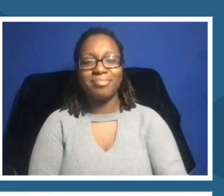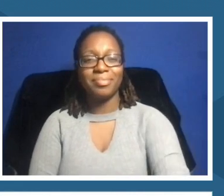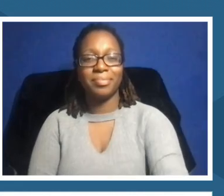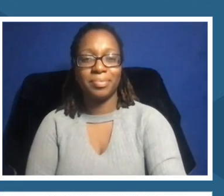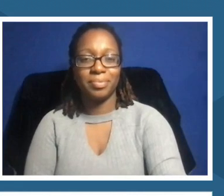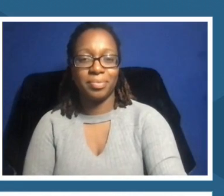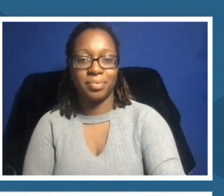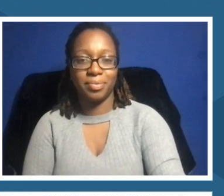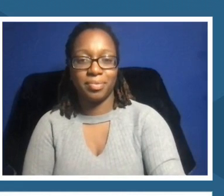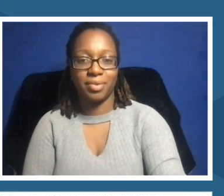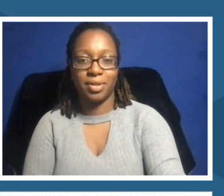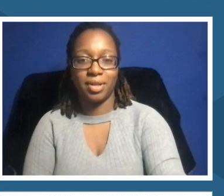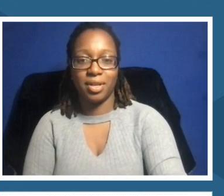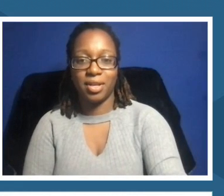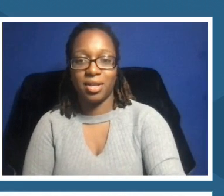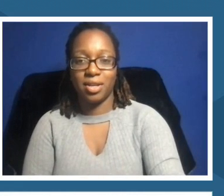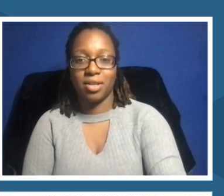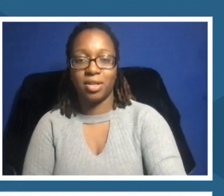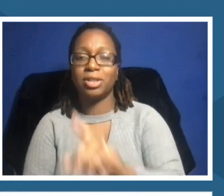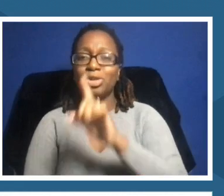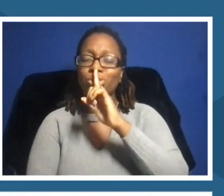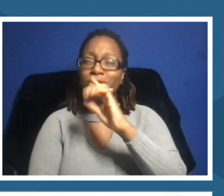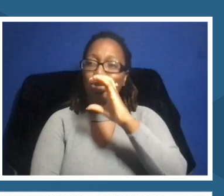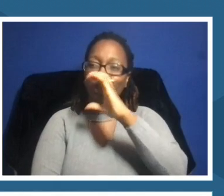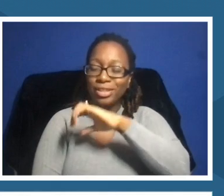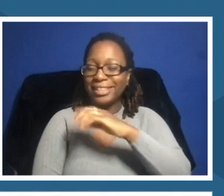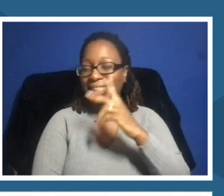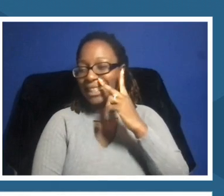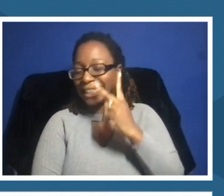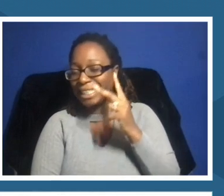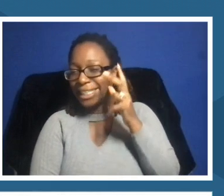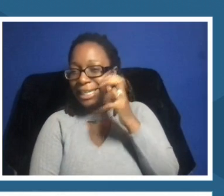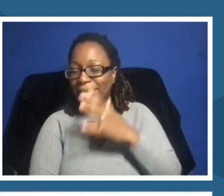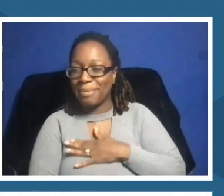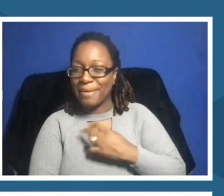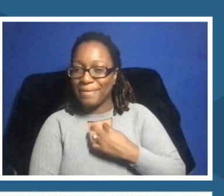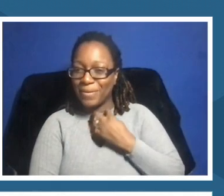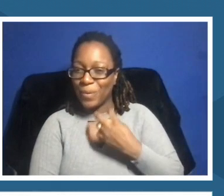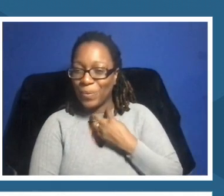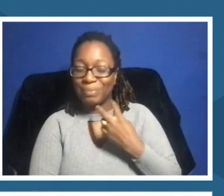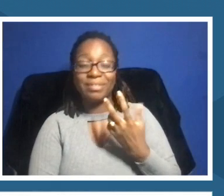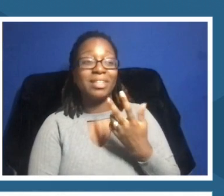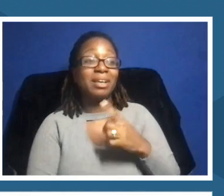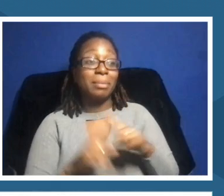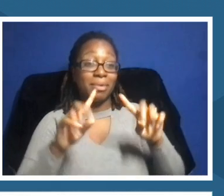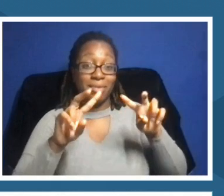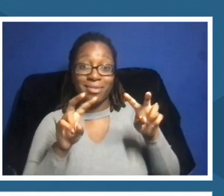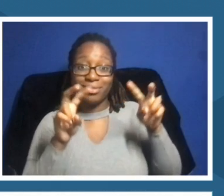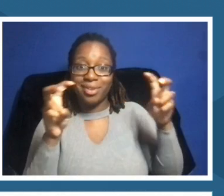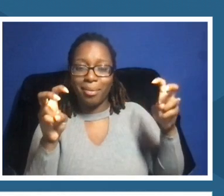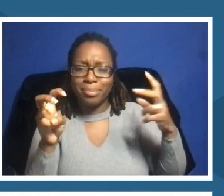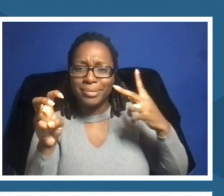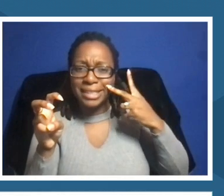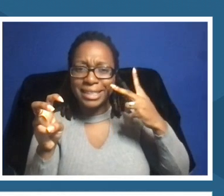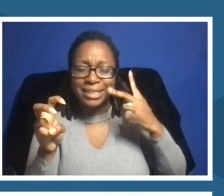but for that particular topic uh and as you can see from that example right it was really important that we were